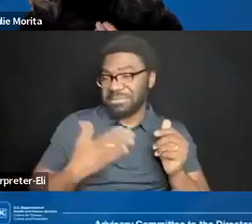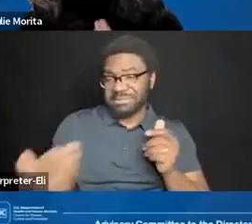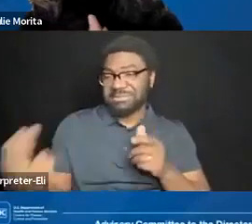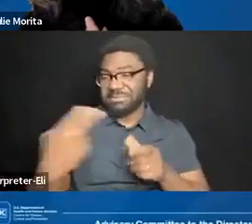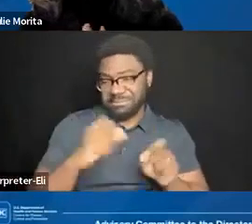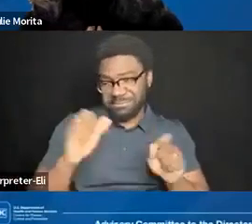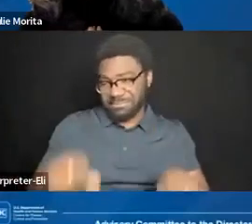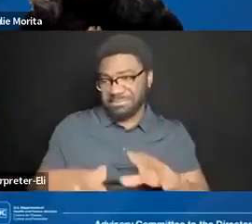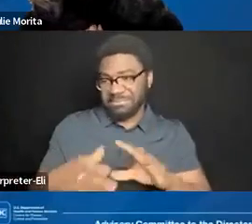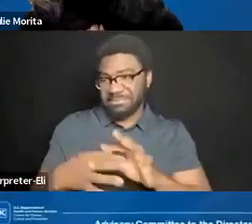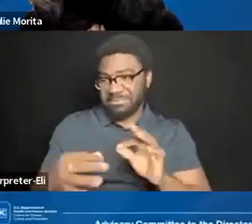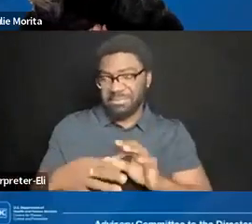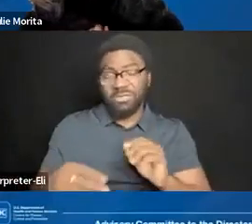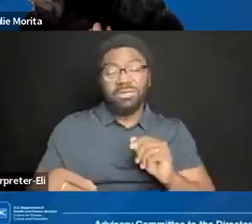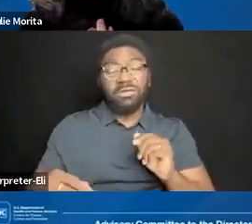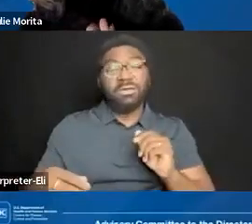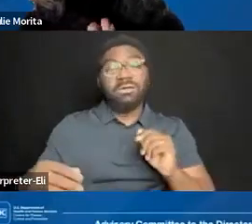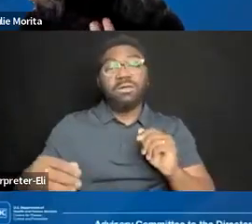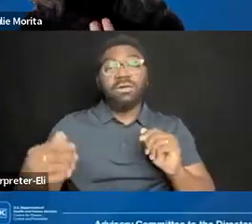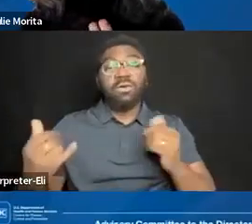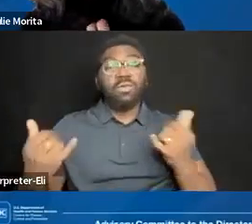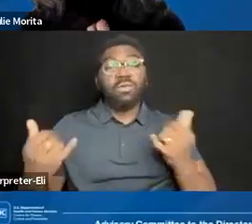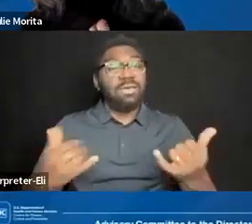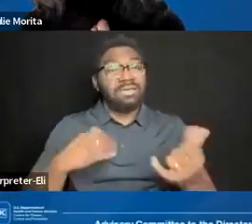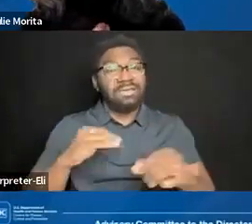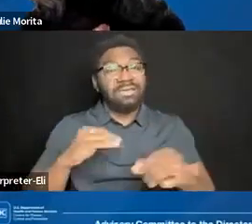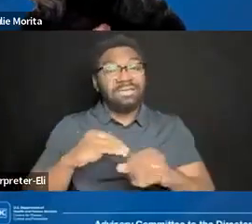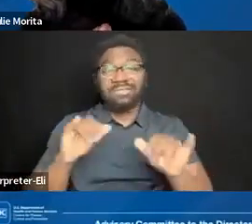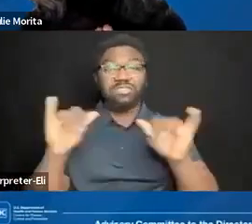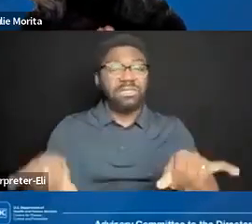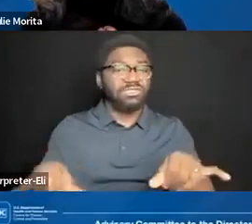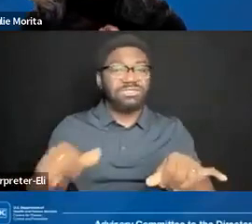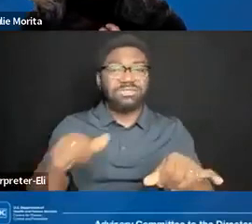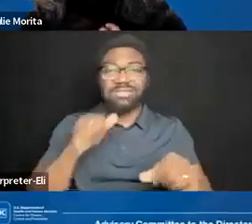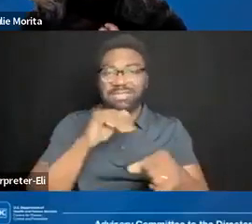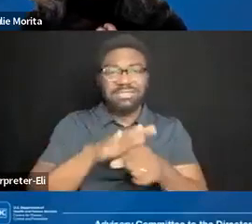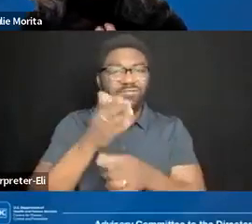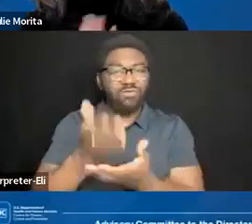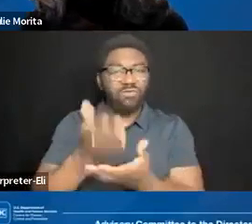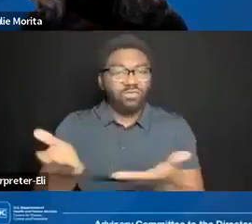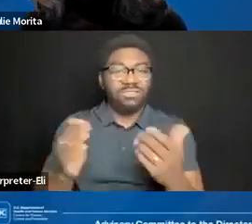in a situation with inadequate resources and you really do have to prioritize, I think one of the things that we've listed